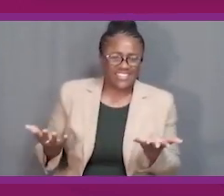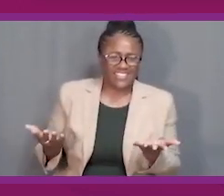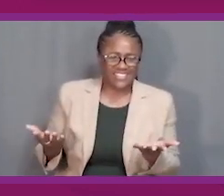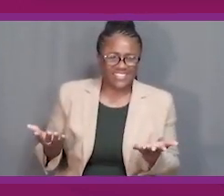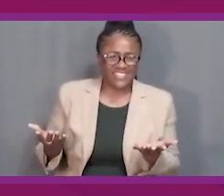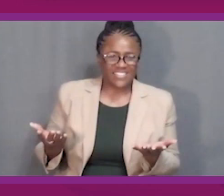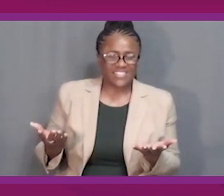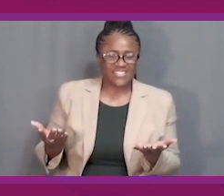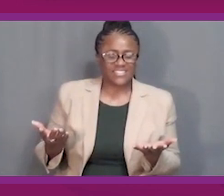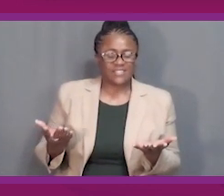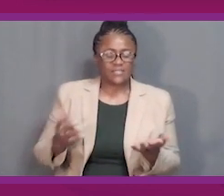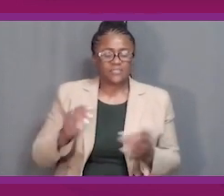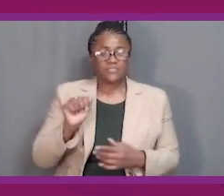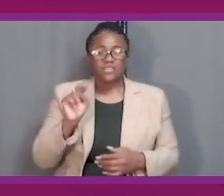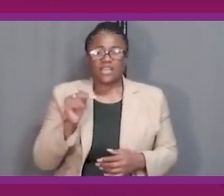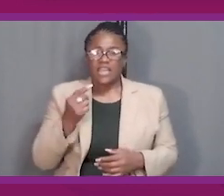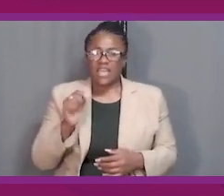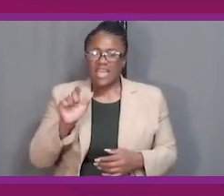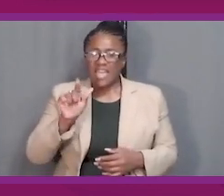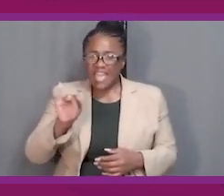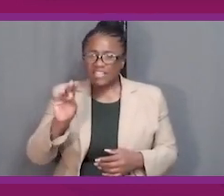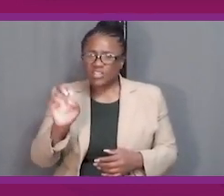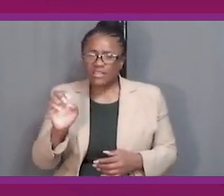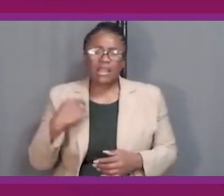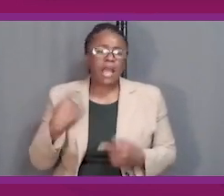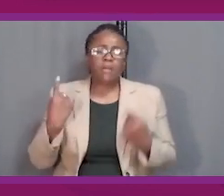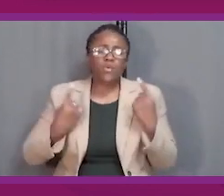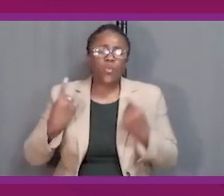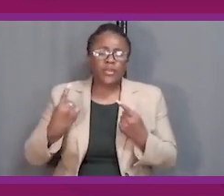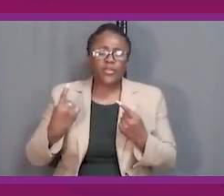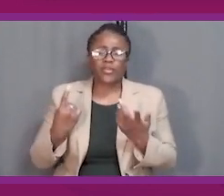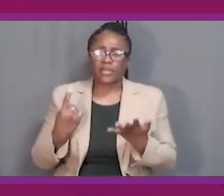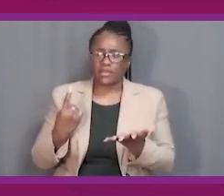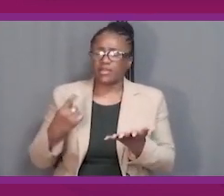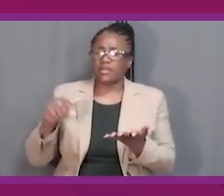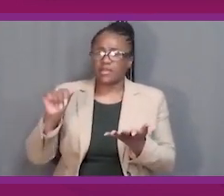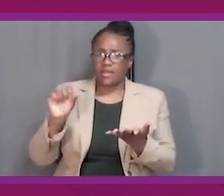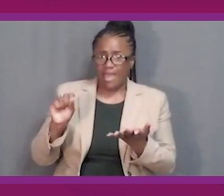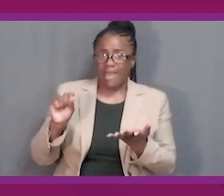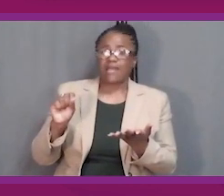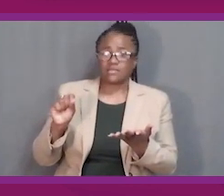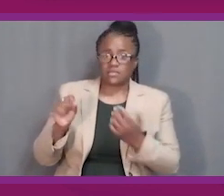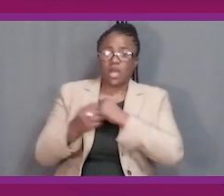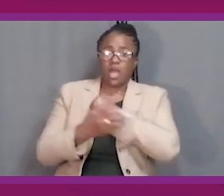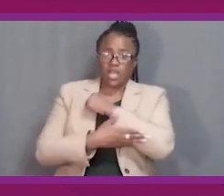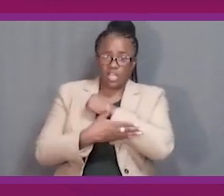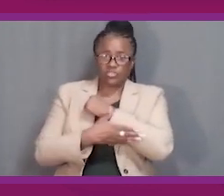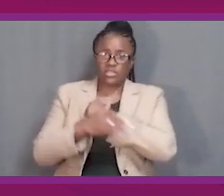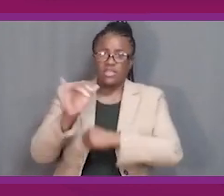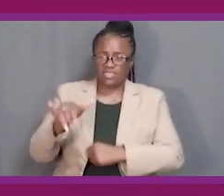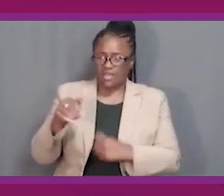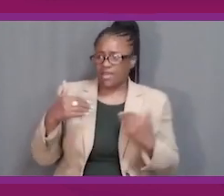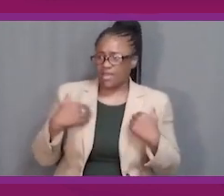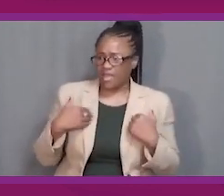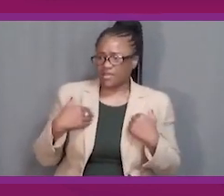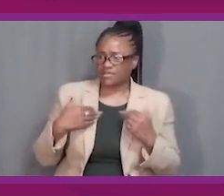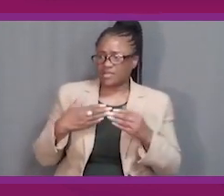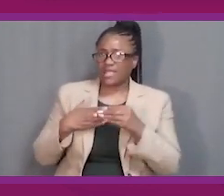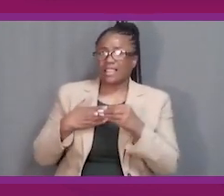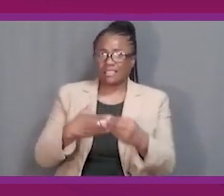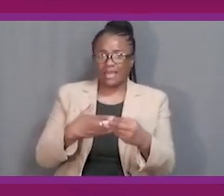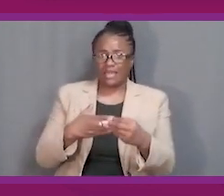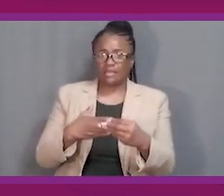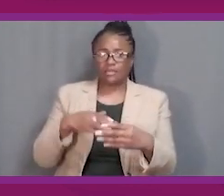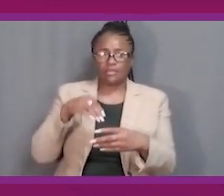as a country that has led in the ratification of the Convention on the Rights of Persons